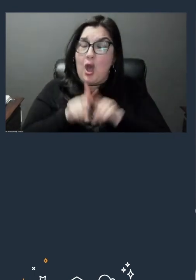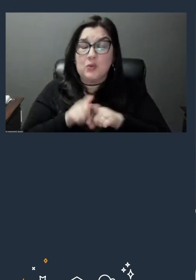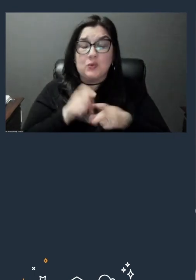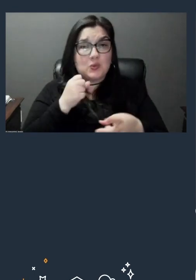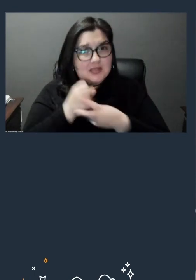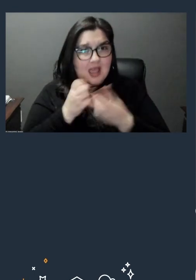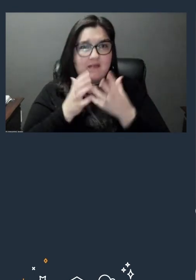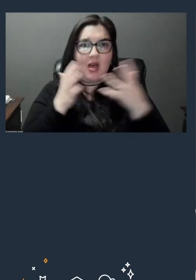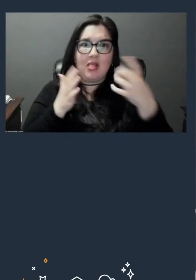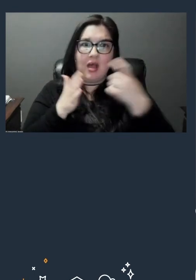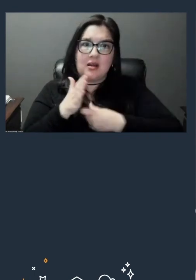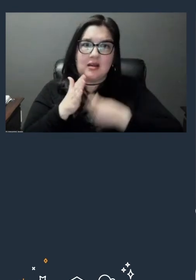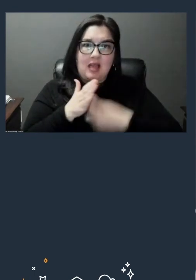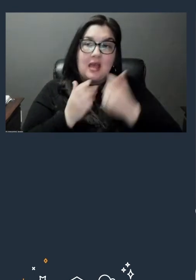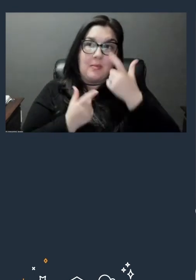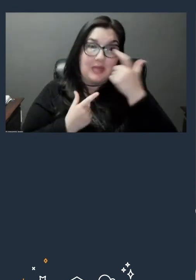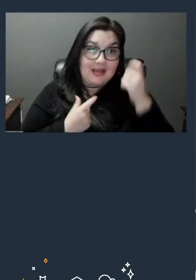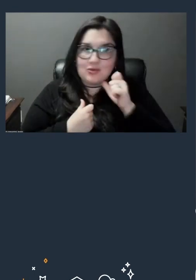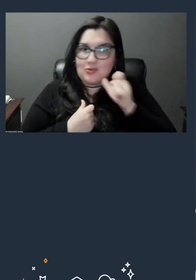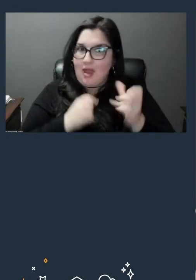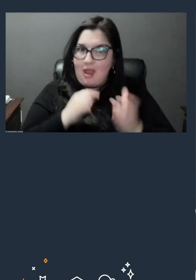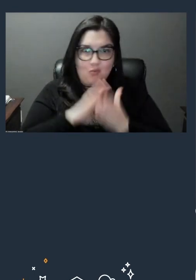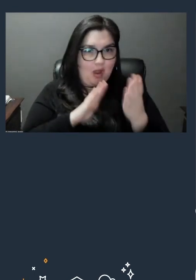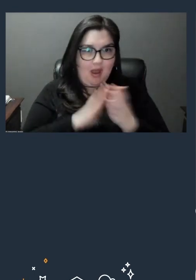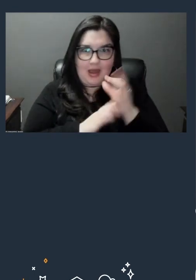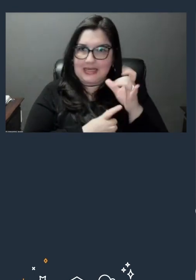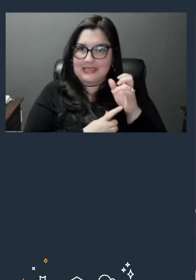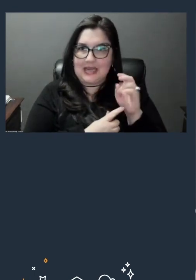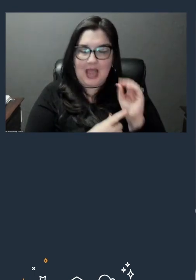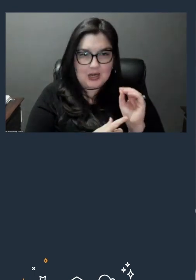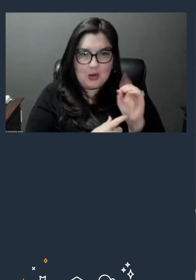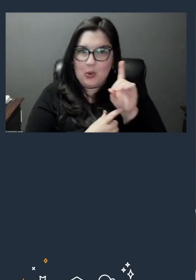that DynamoDB, you're not running that actual secondary service.